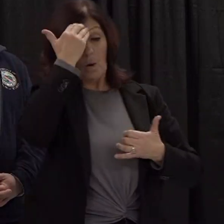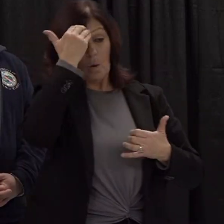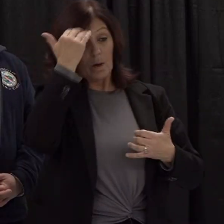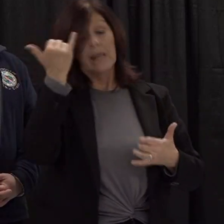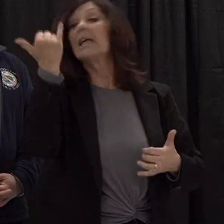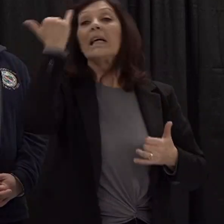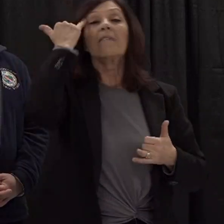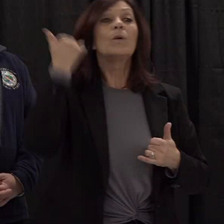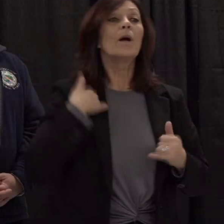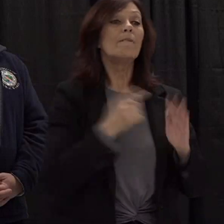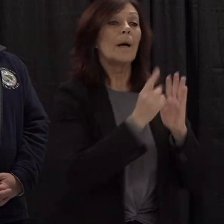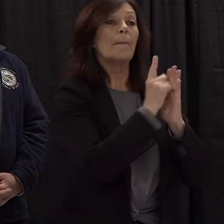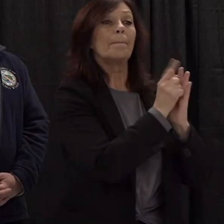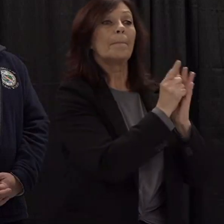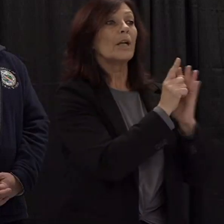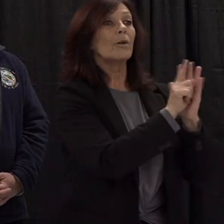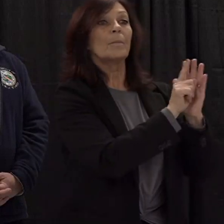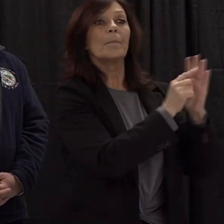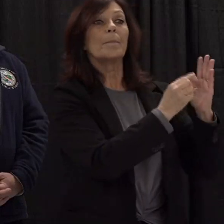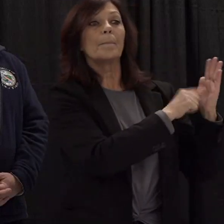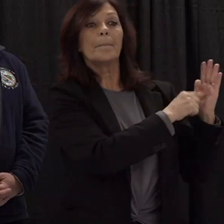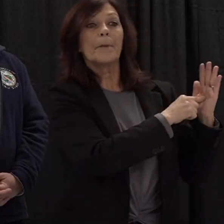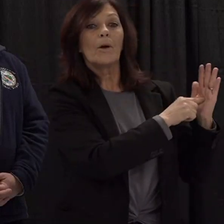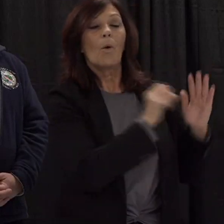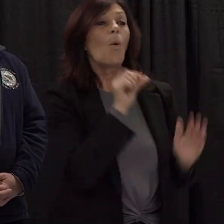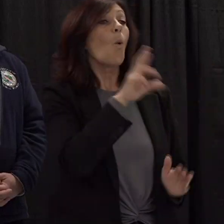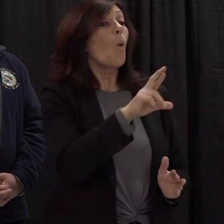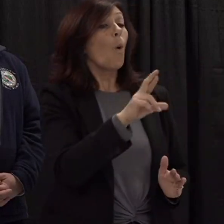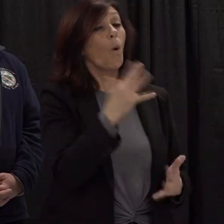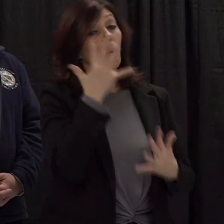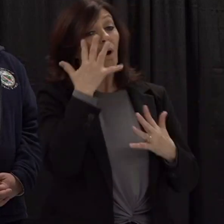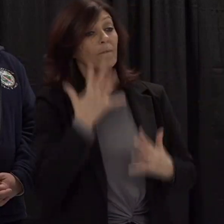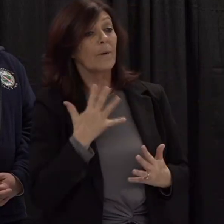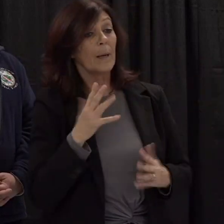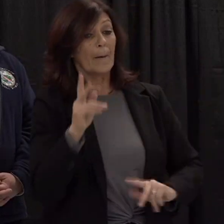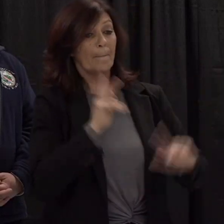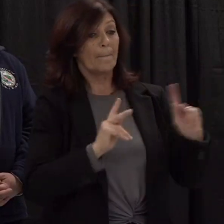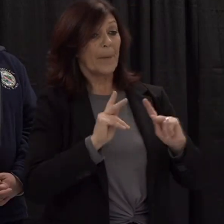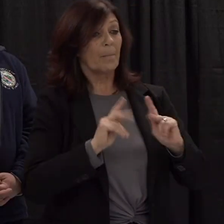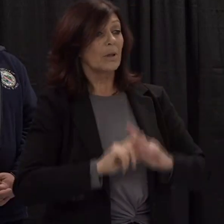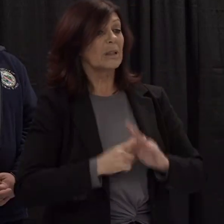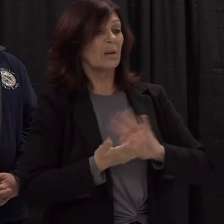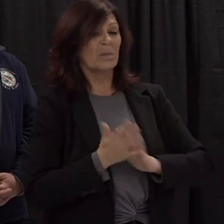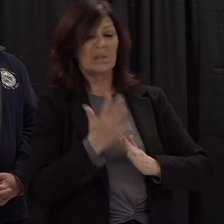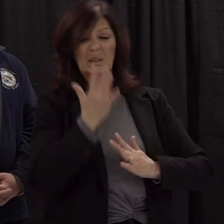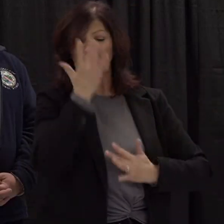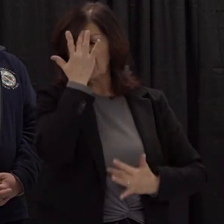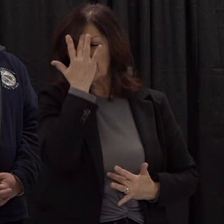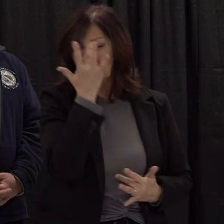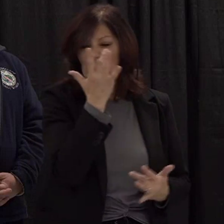Summer monoxide detector or if unfortunately people start becoming ill. So the safest thing,